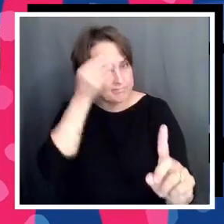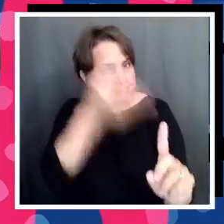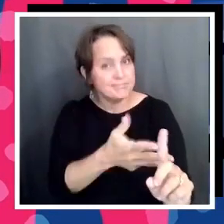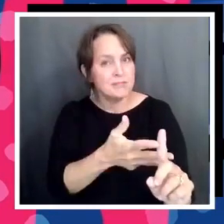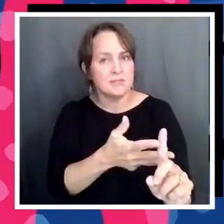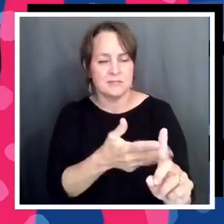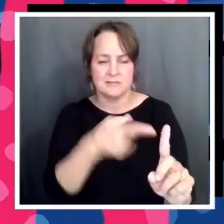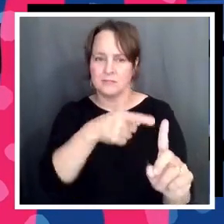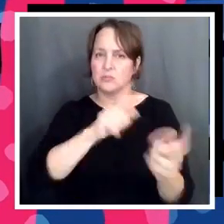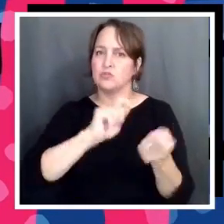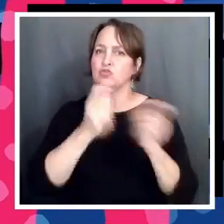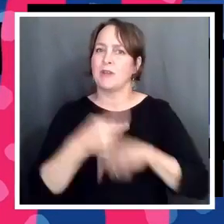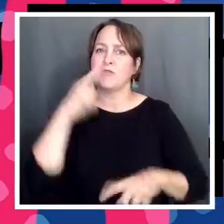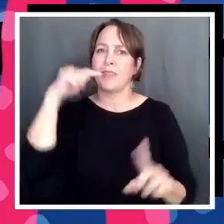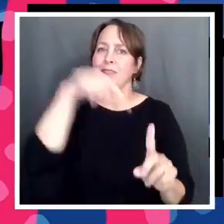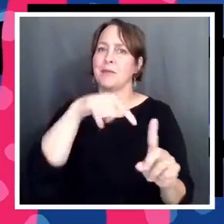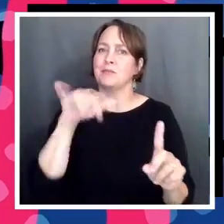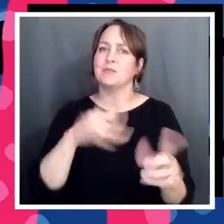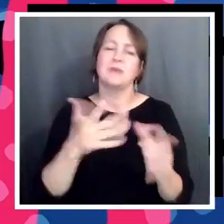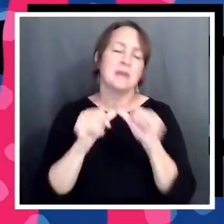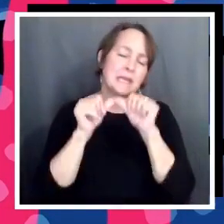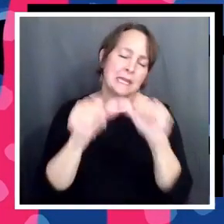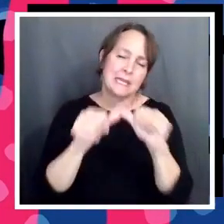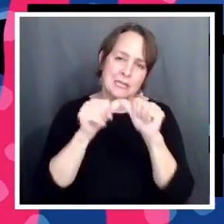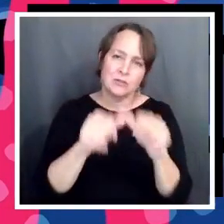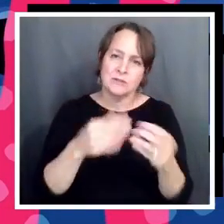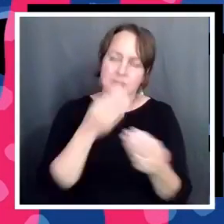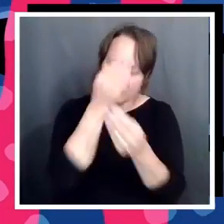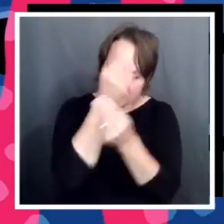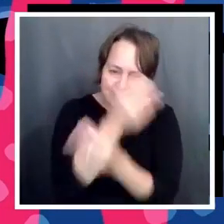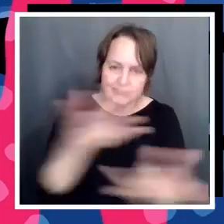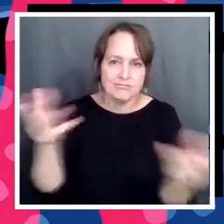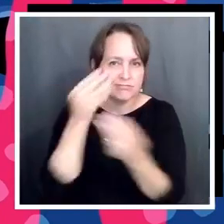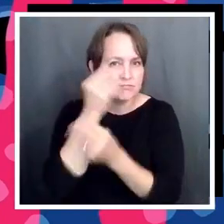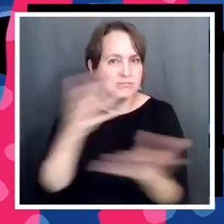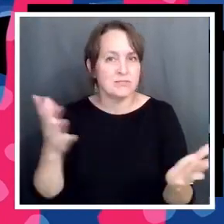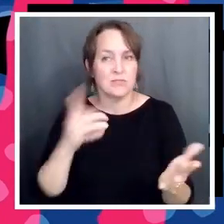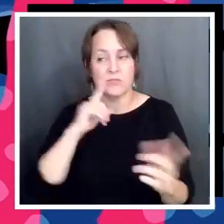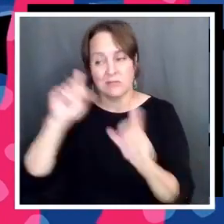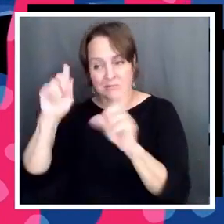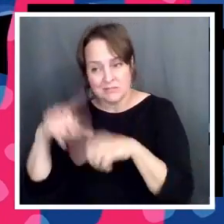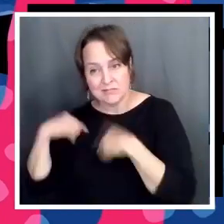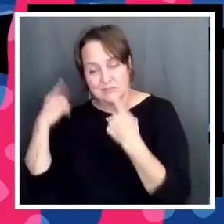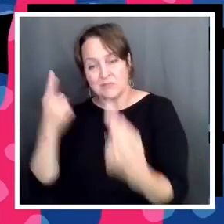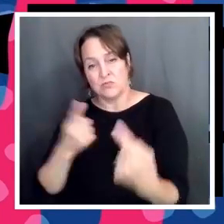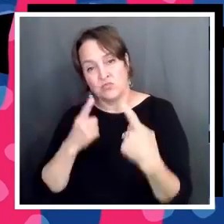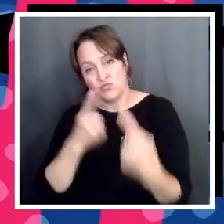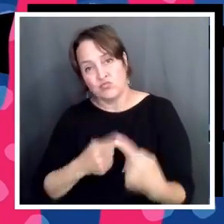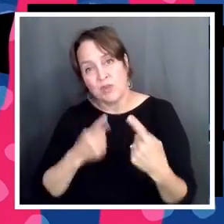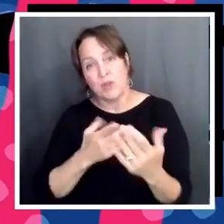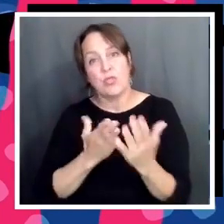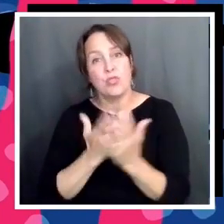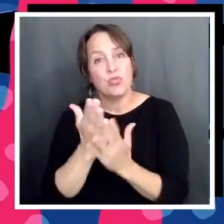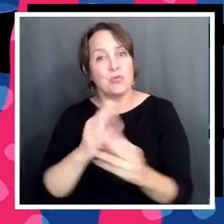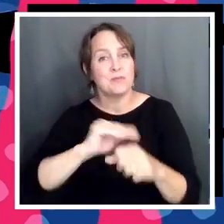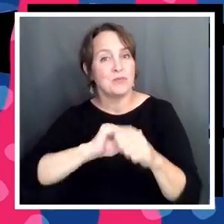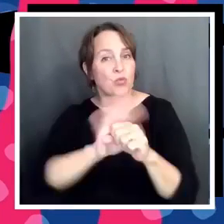EVEN IF YOU SPEAK TO ONE PERSON